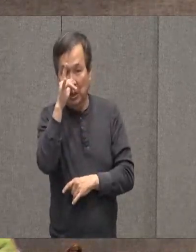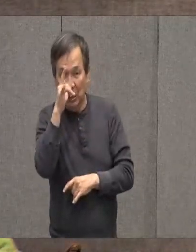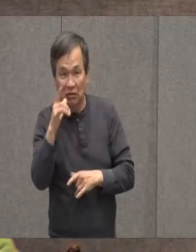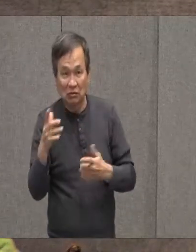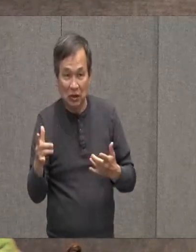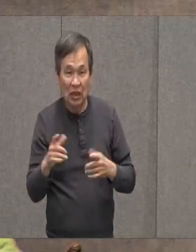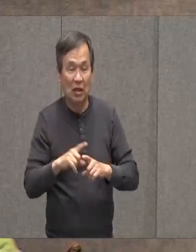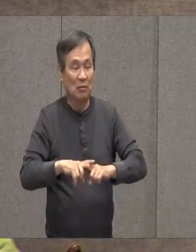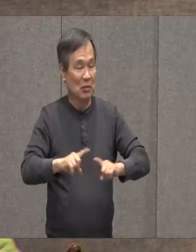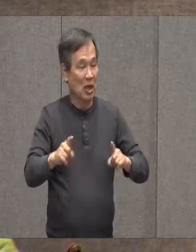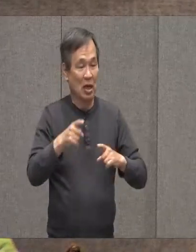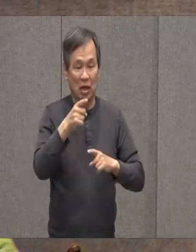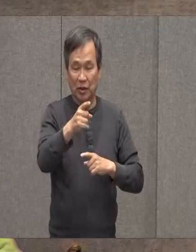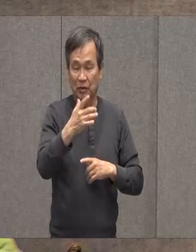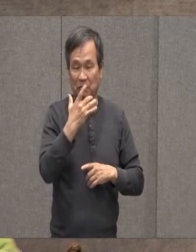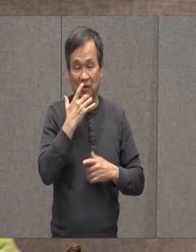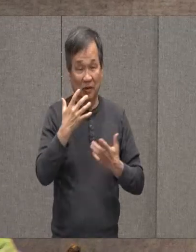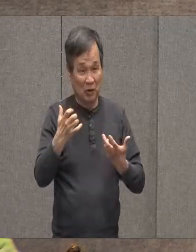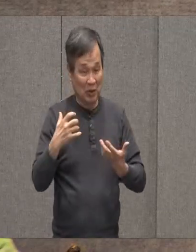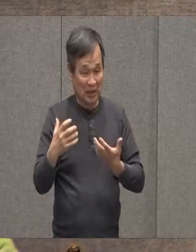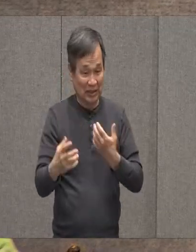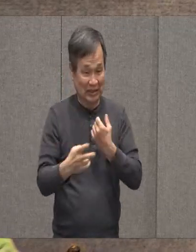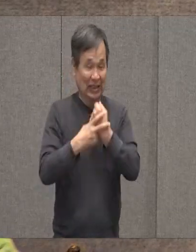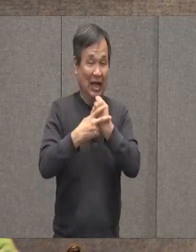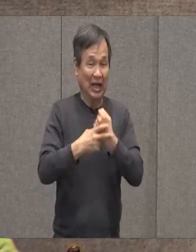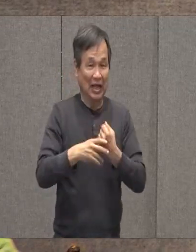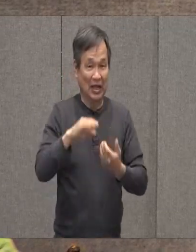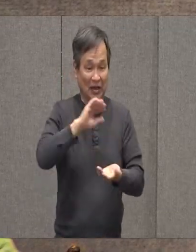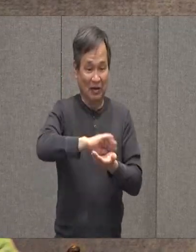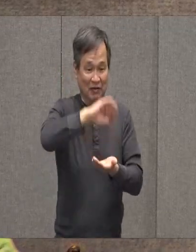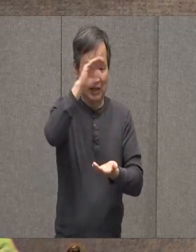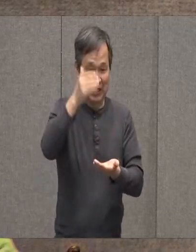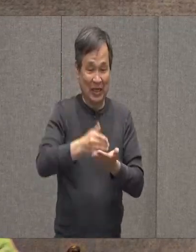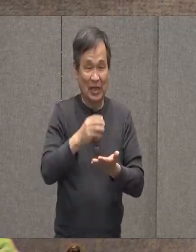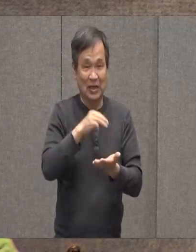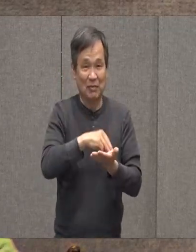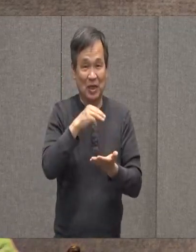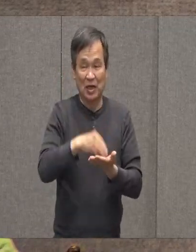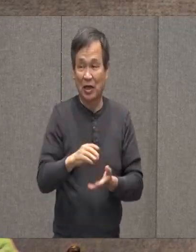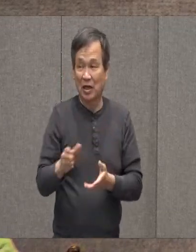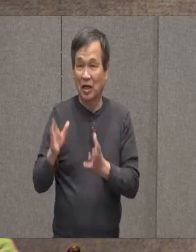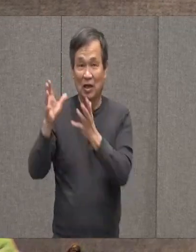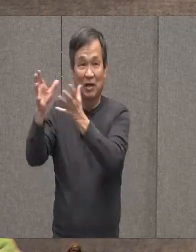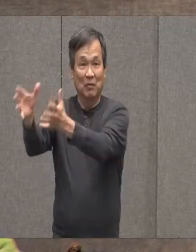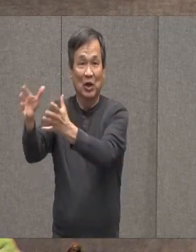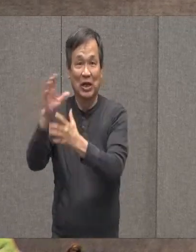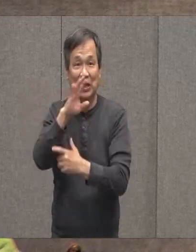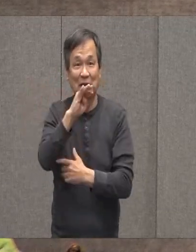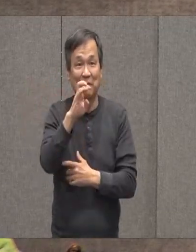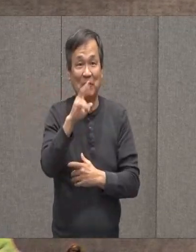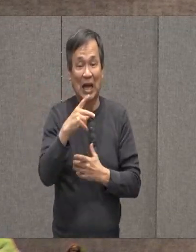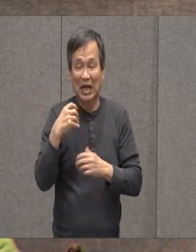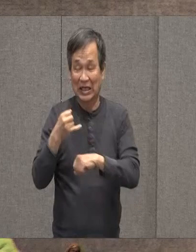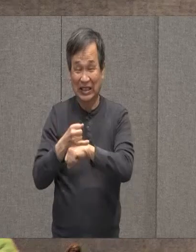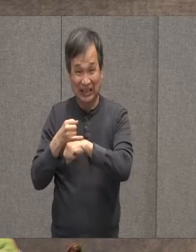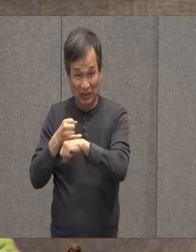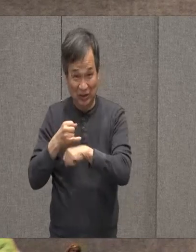But if you'd rather save your million than spend it you could put it in the bank where it would earn interest. The interest on a million dollars